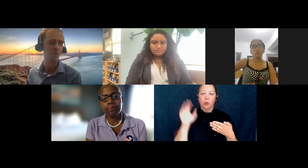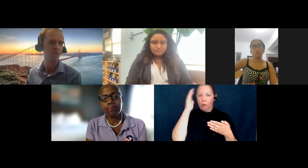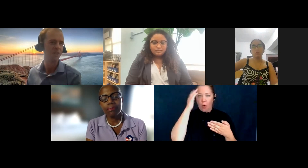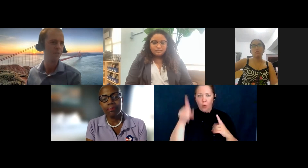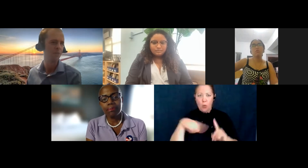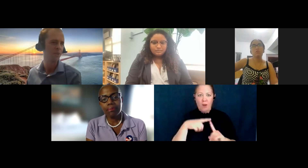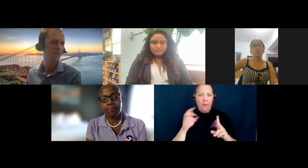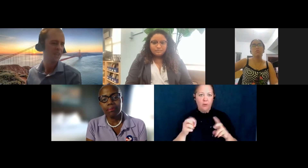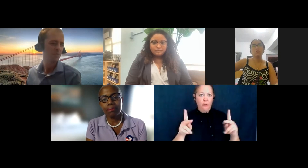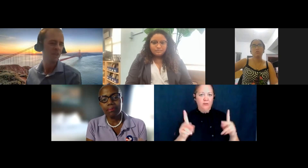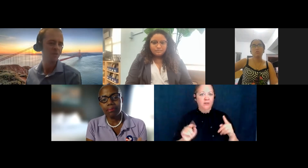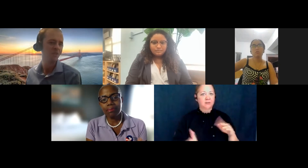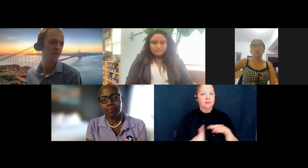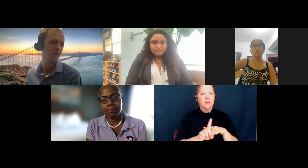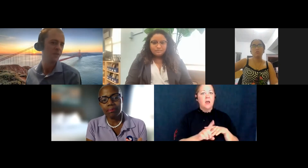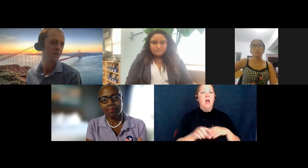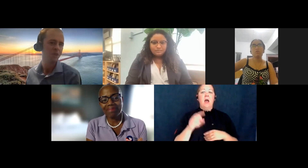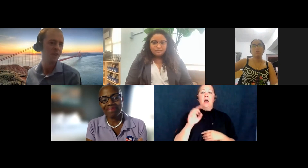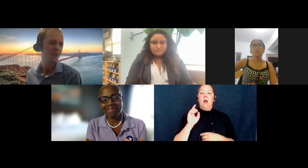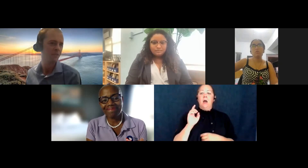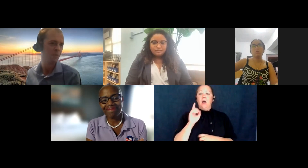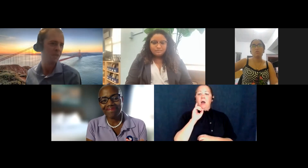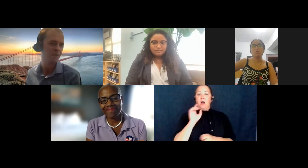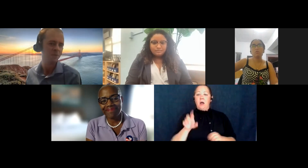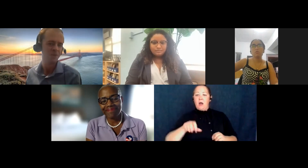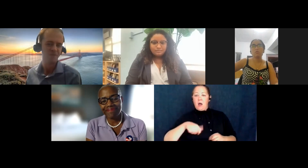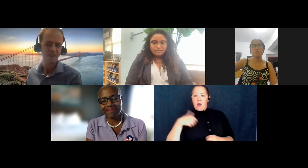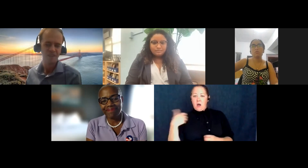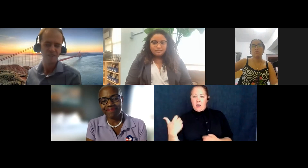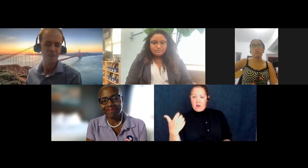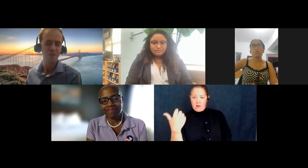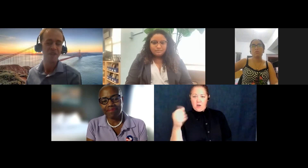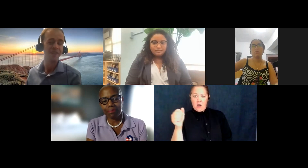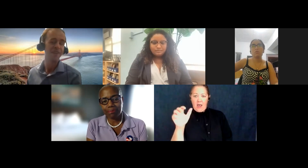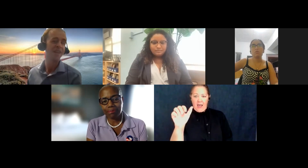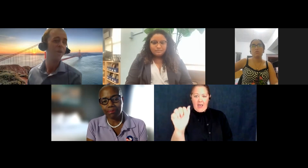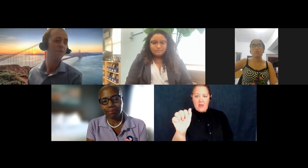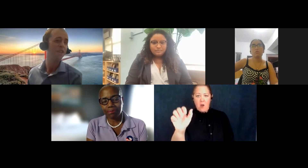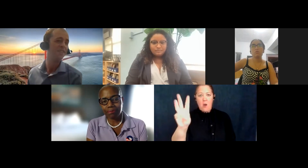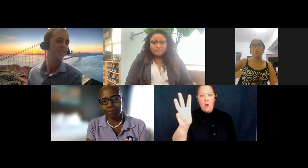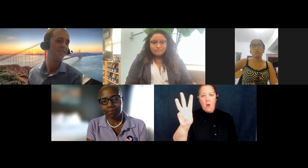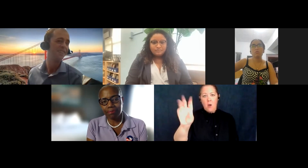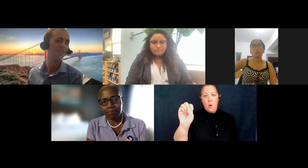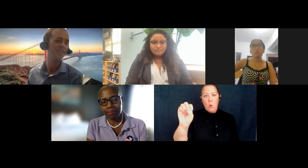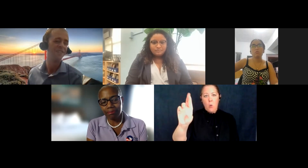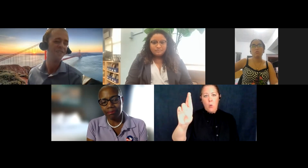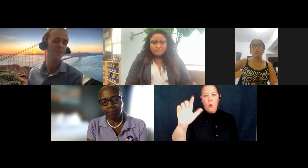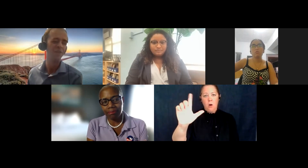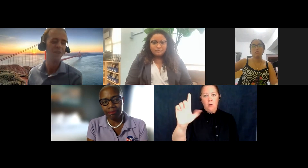that I believe we plugged earlier. It is going to be an AWAY bonanza in the next year or so.